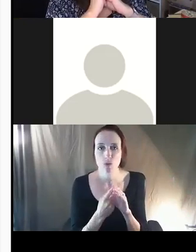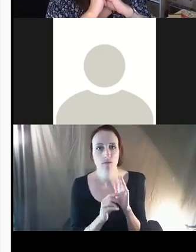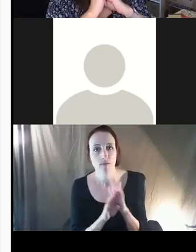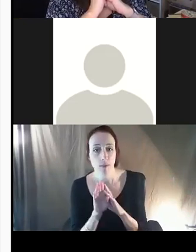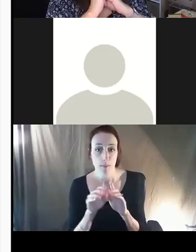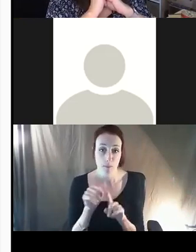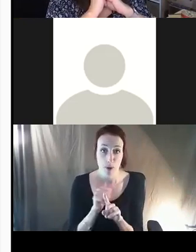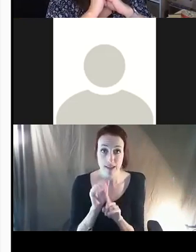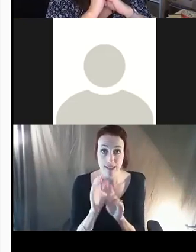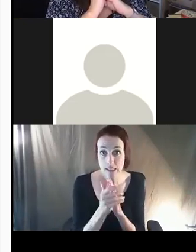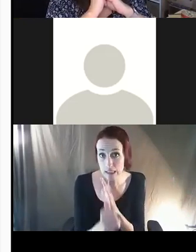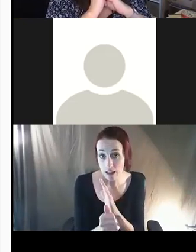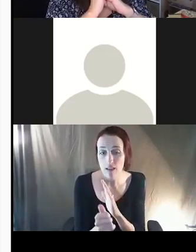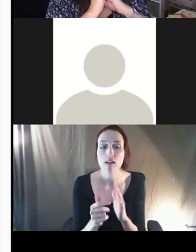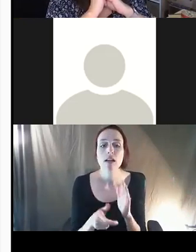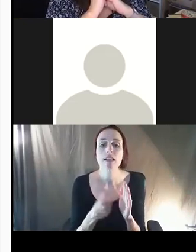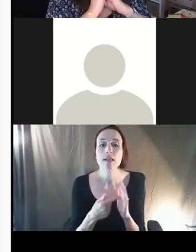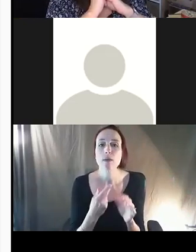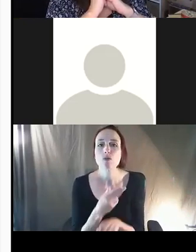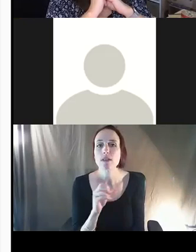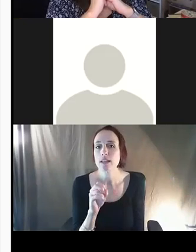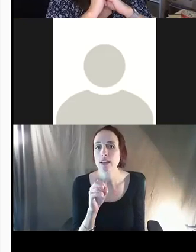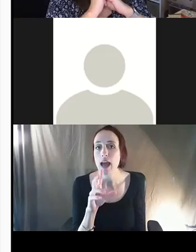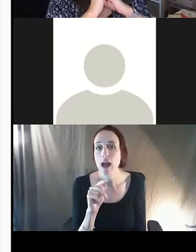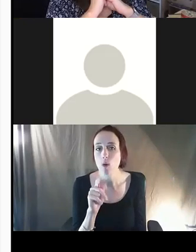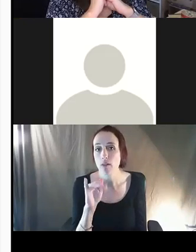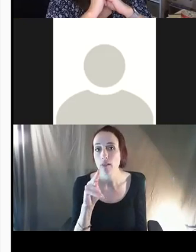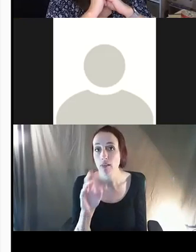outline as opposed to drafting in full sentences